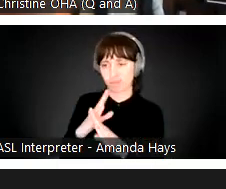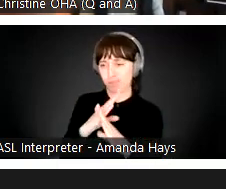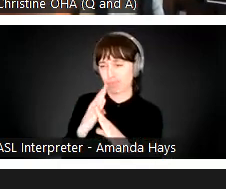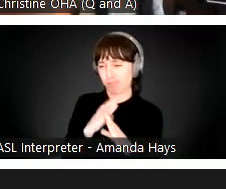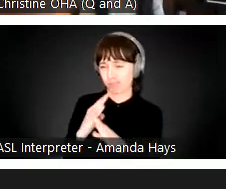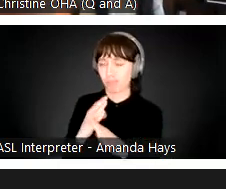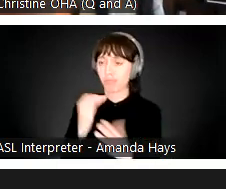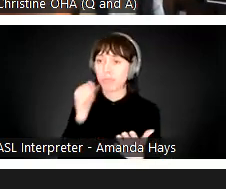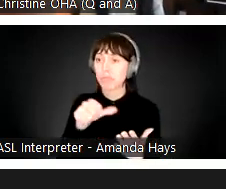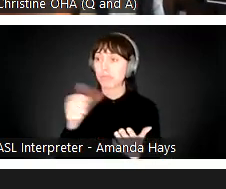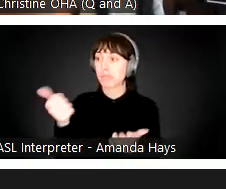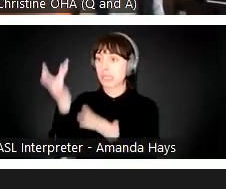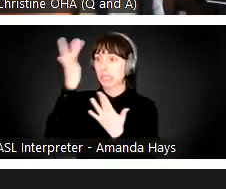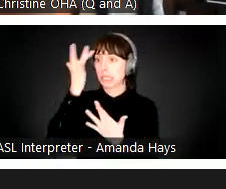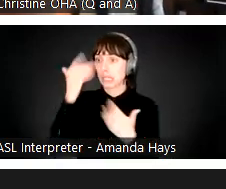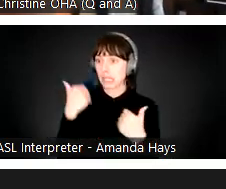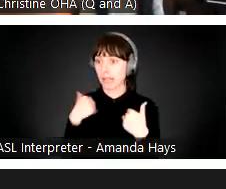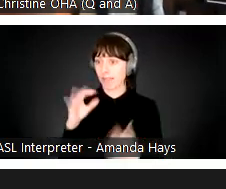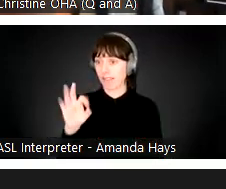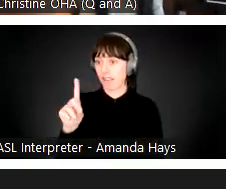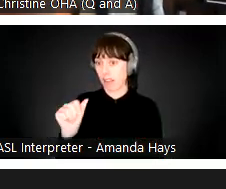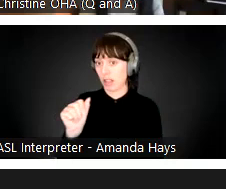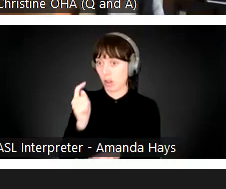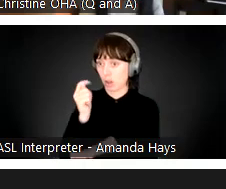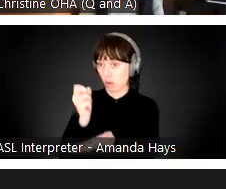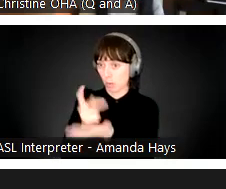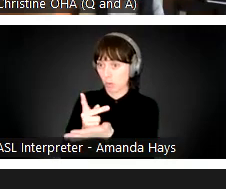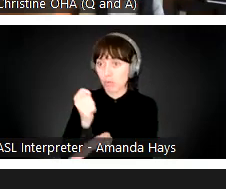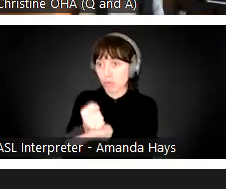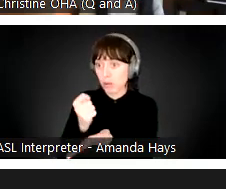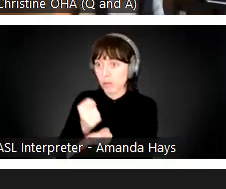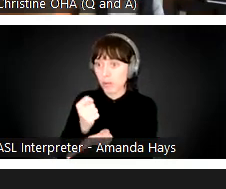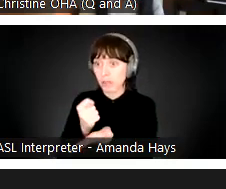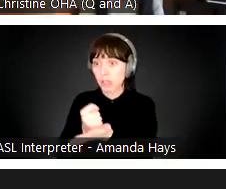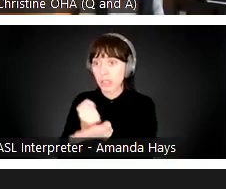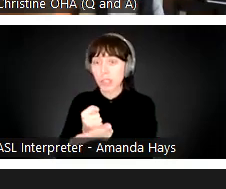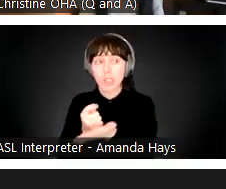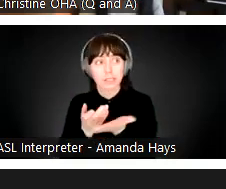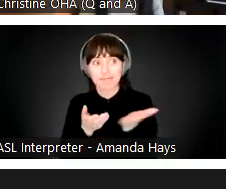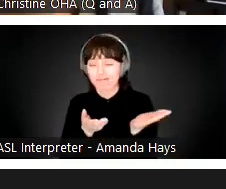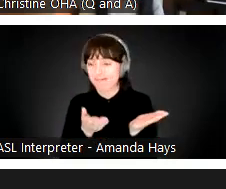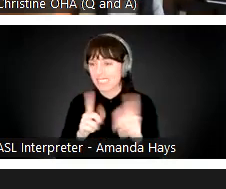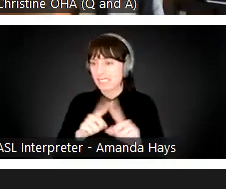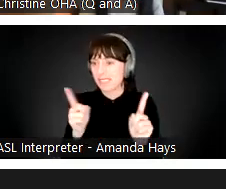FDA-approved treatments. And that might be what you might need from us, is to tell you when to get away from us,